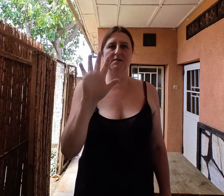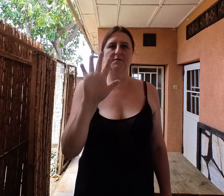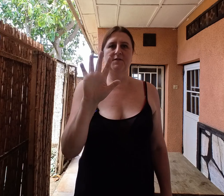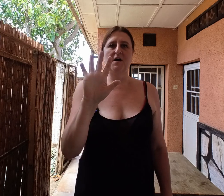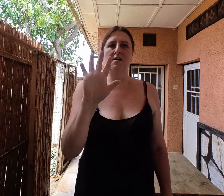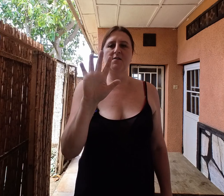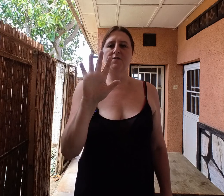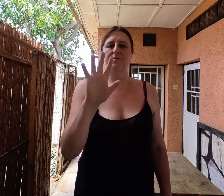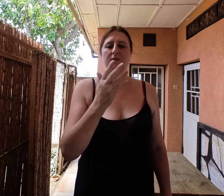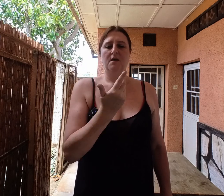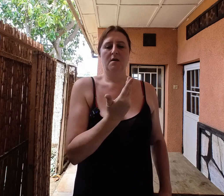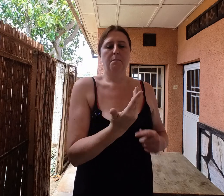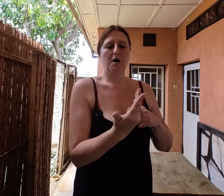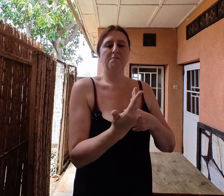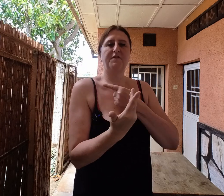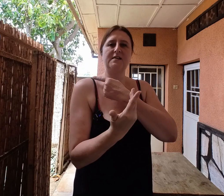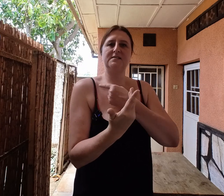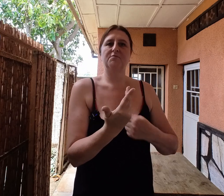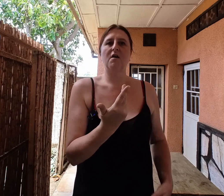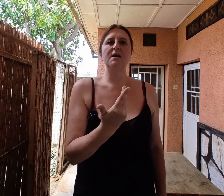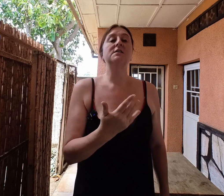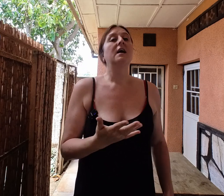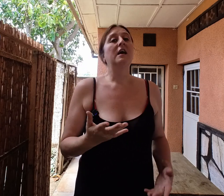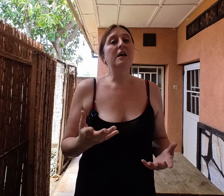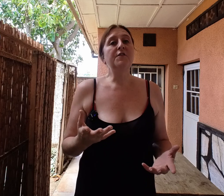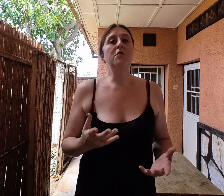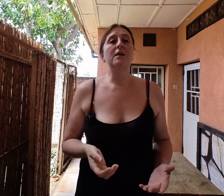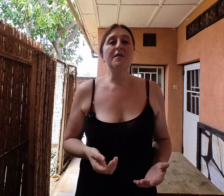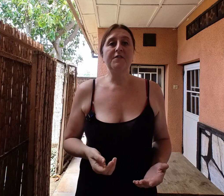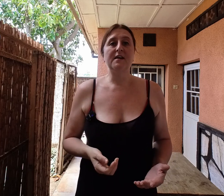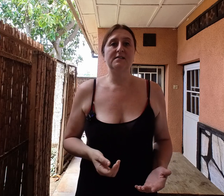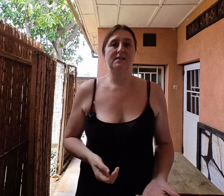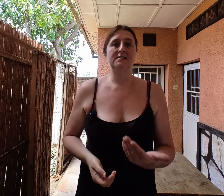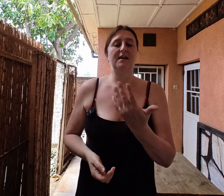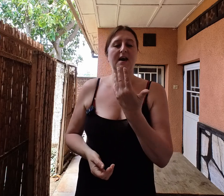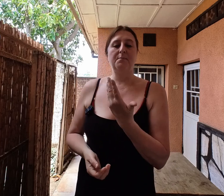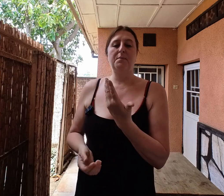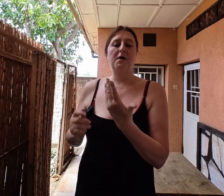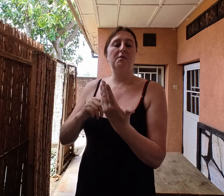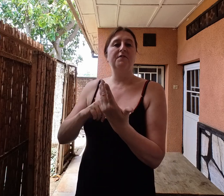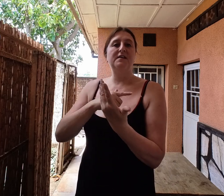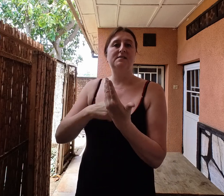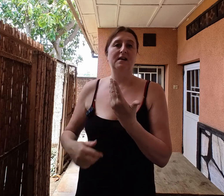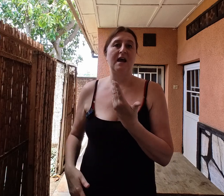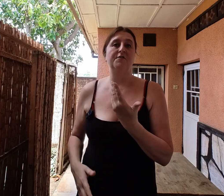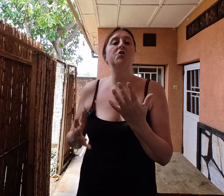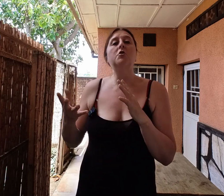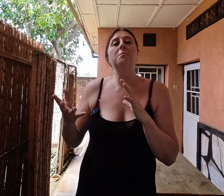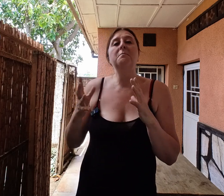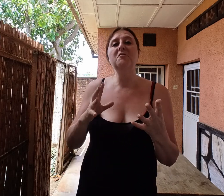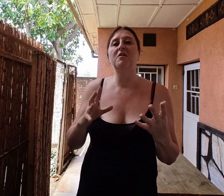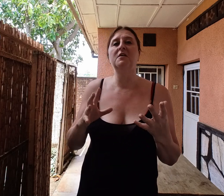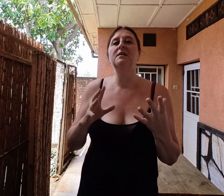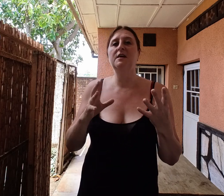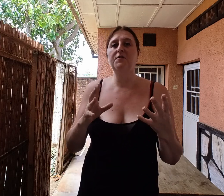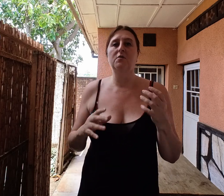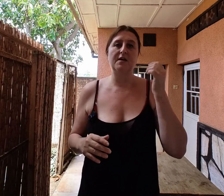but 5 palm facing right. If you're left-handed, it can be palm facing left. You can mirror if you're